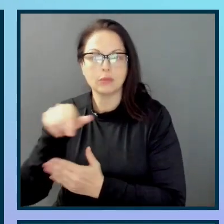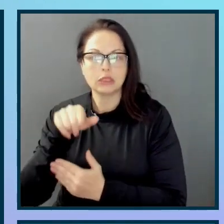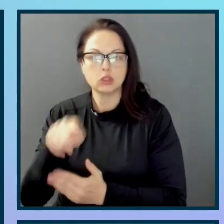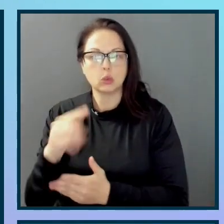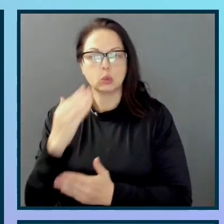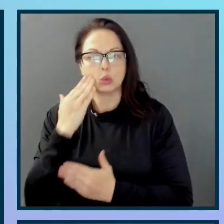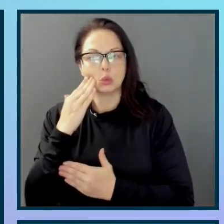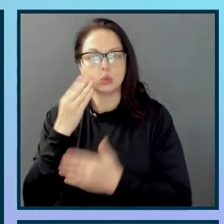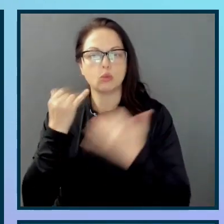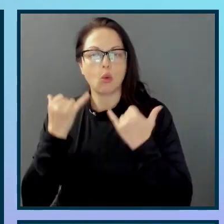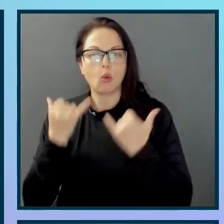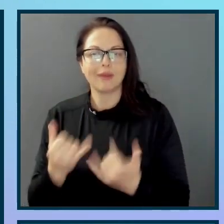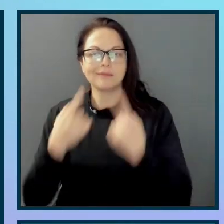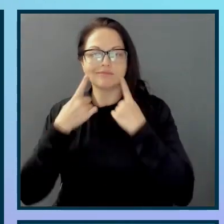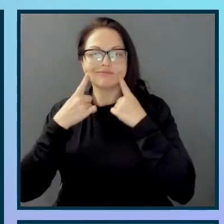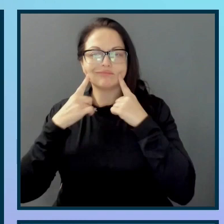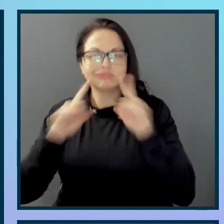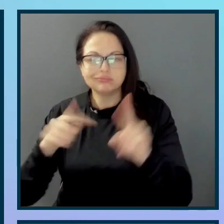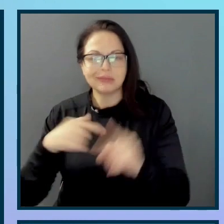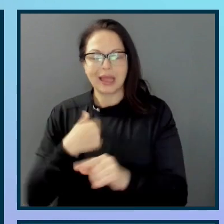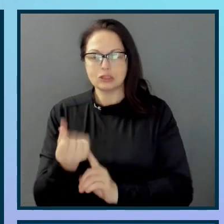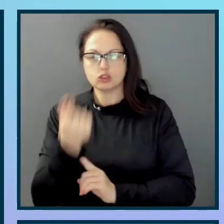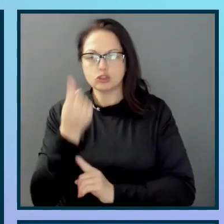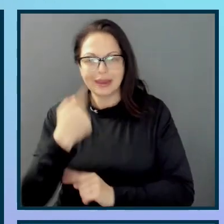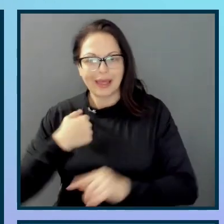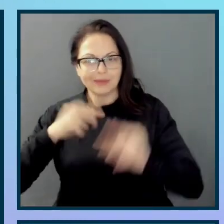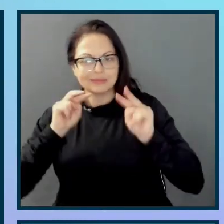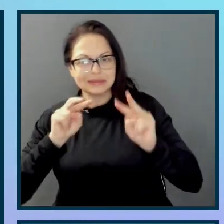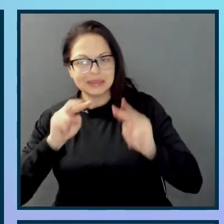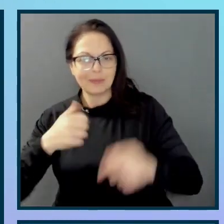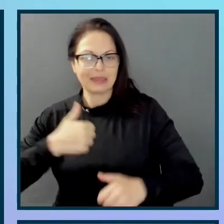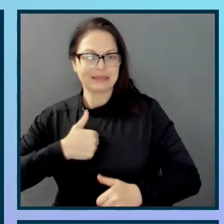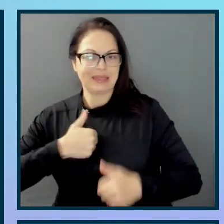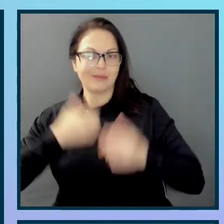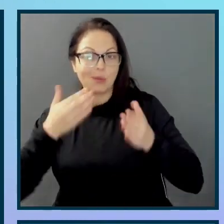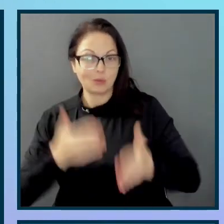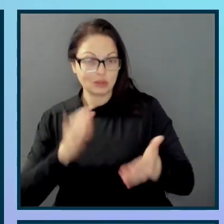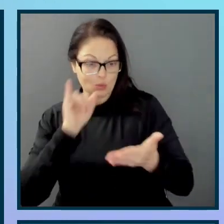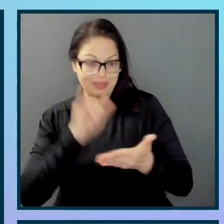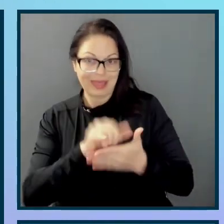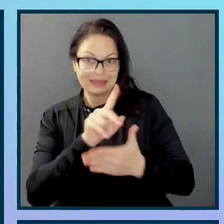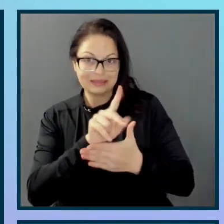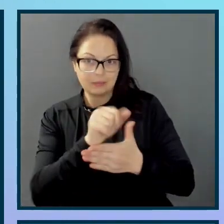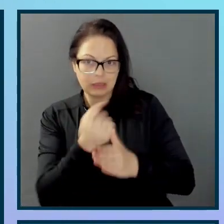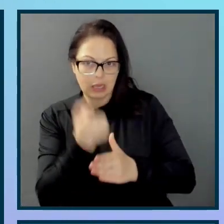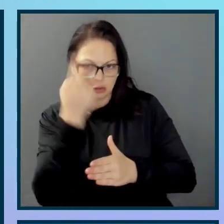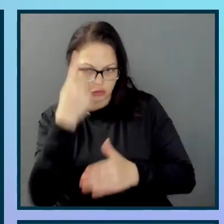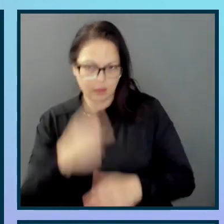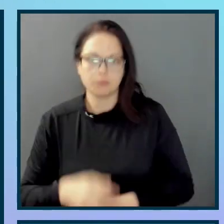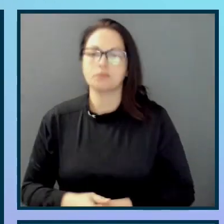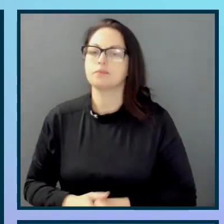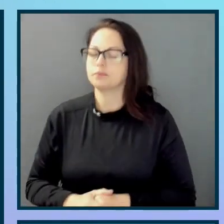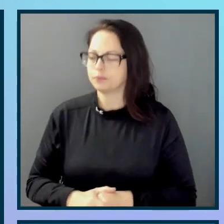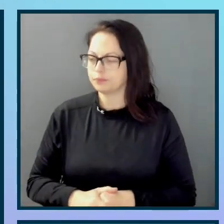of those events, which brings me to the second practice. And that is finding ways to recruit users with disabilities